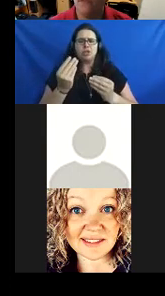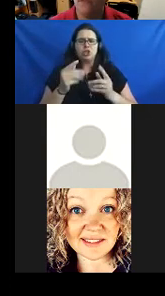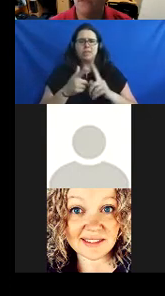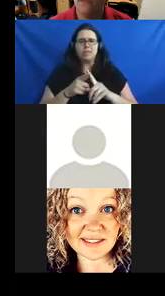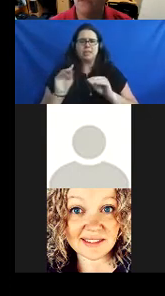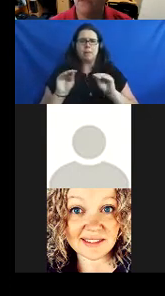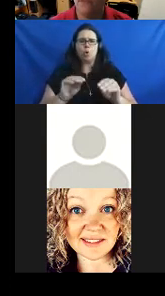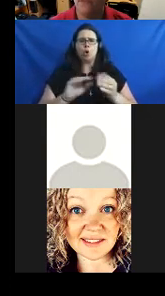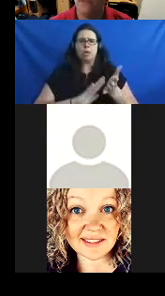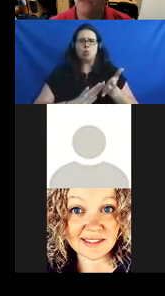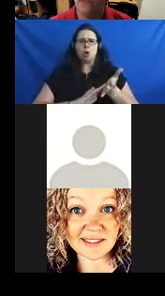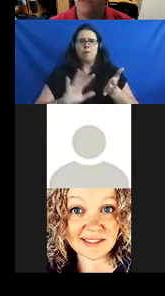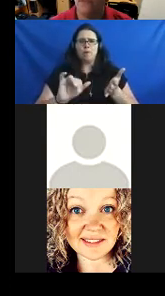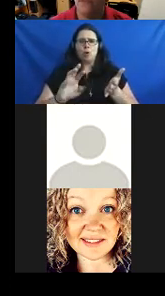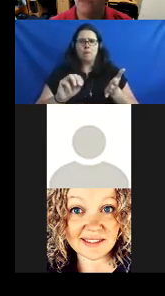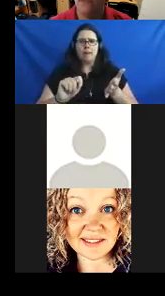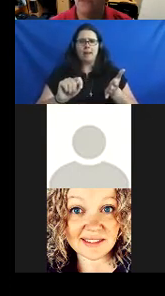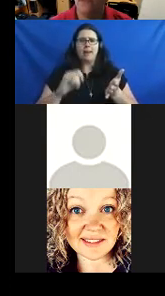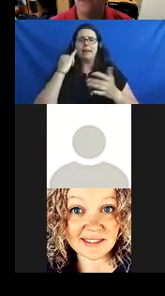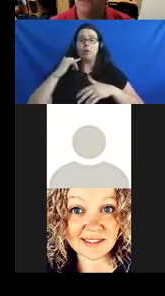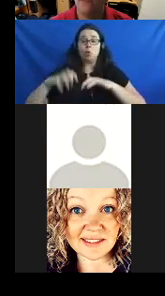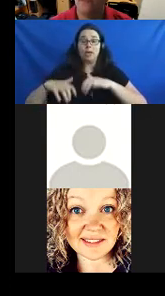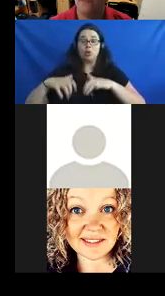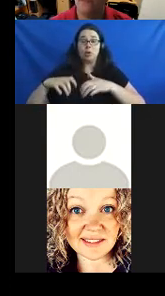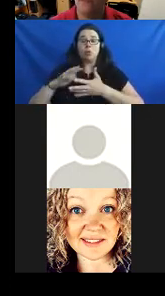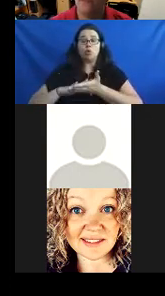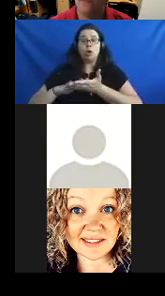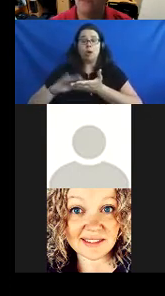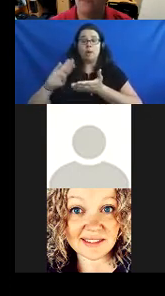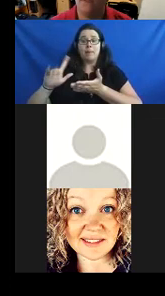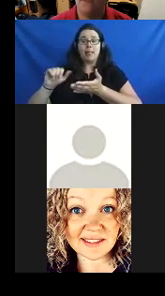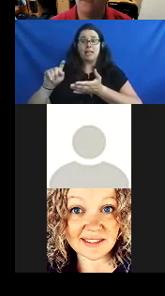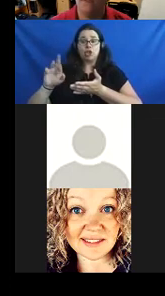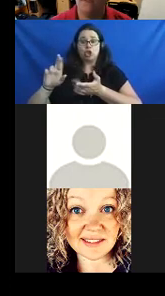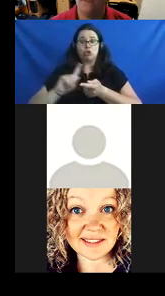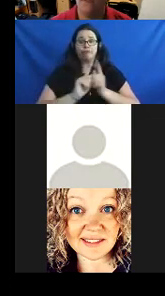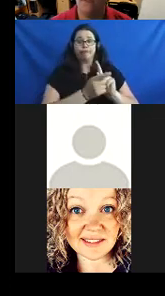INTO BRAILLE FORMAT SUCH AS WHEN YOU ENTERED FROM BRAILLEBLASTER.